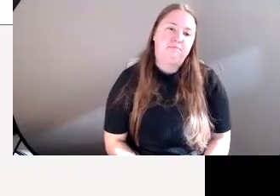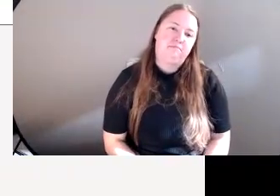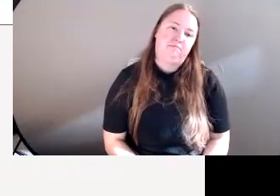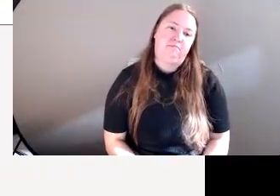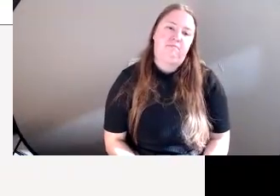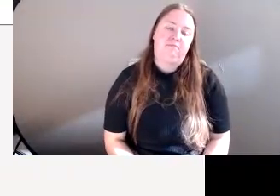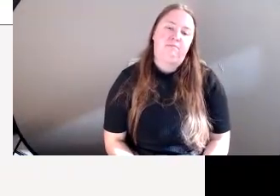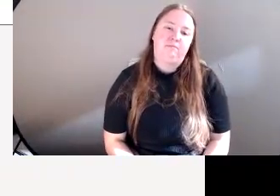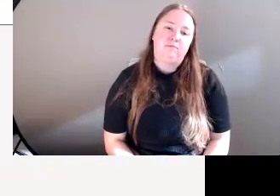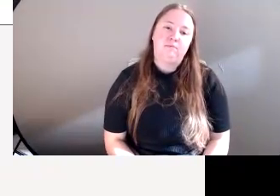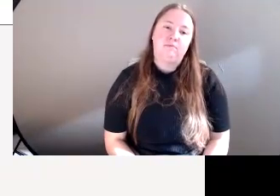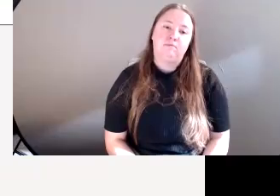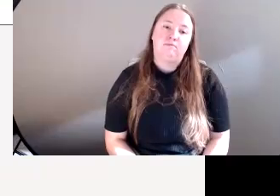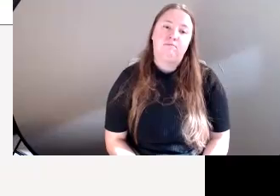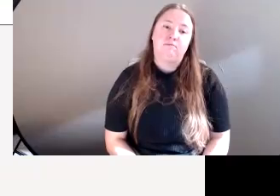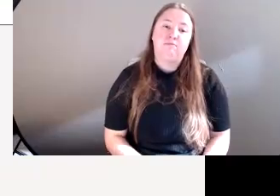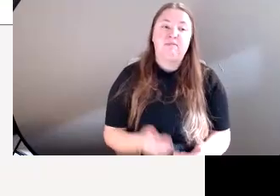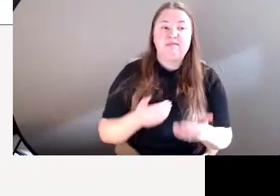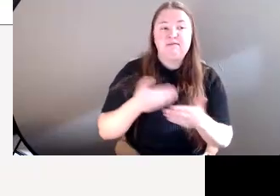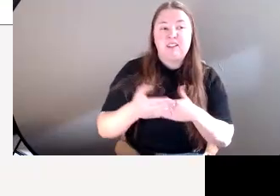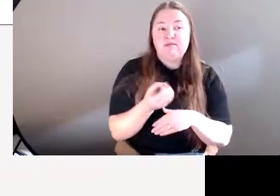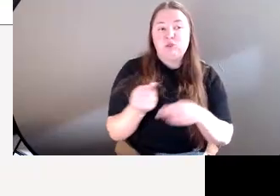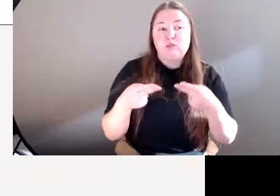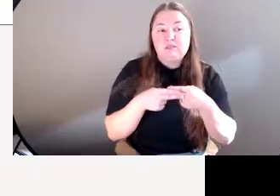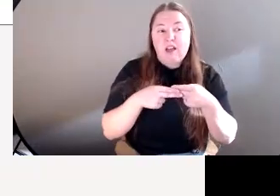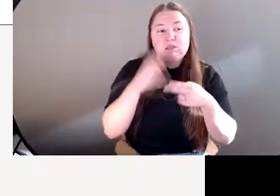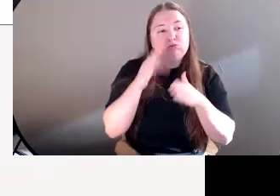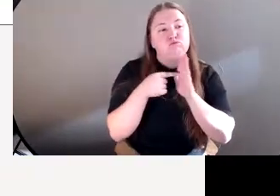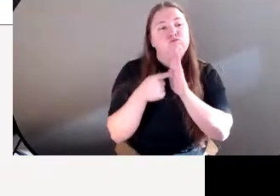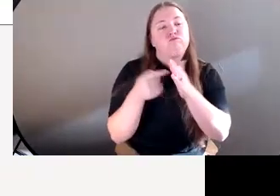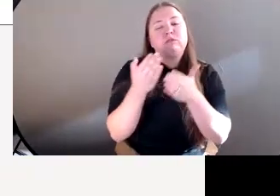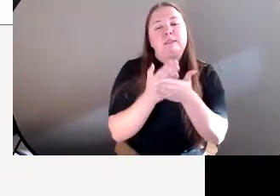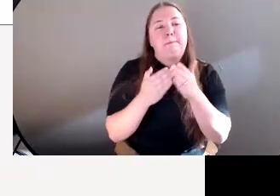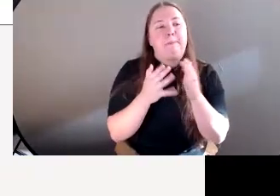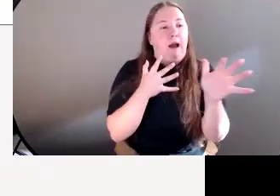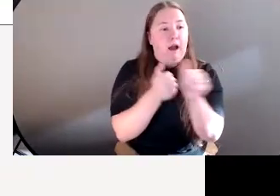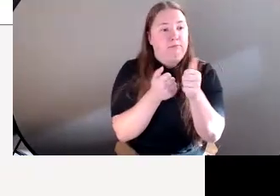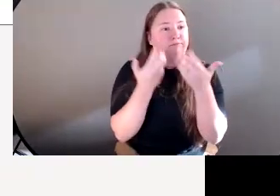So in the next couple of slides, I'm going to show you some updates that have already been rolled out.